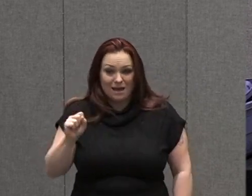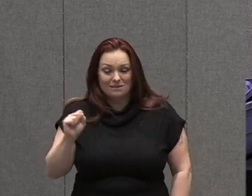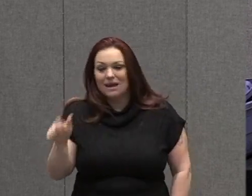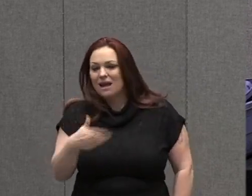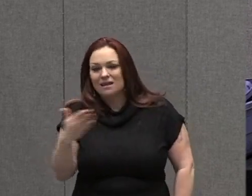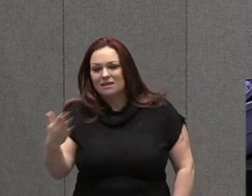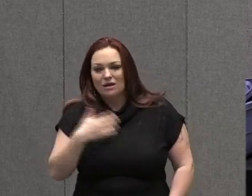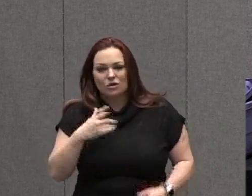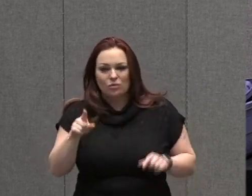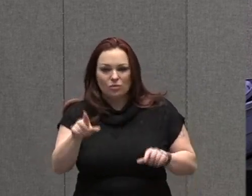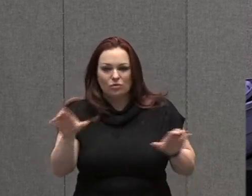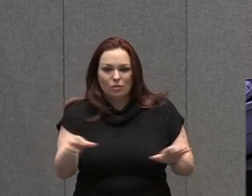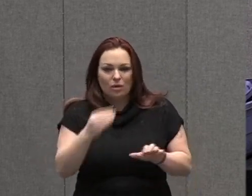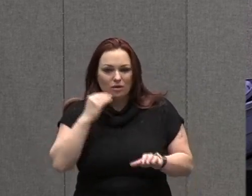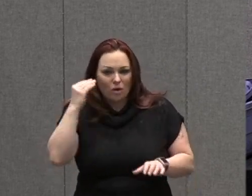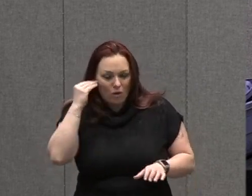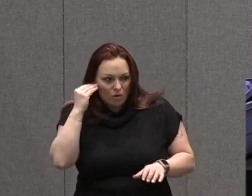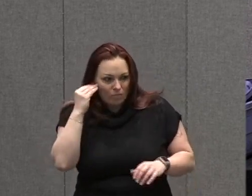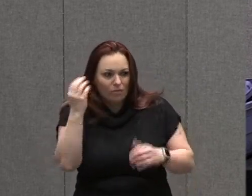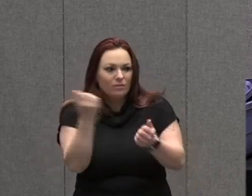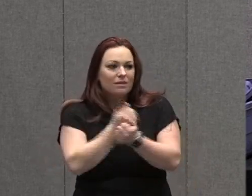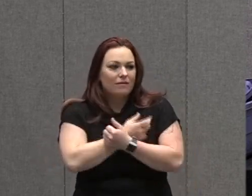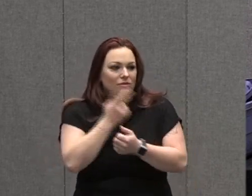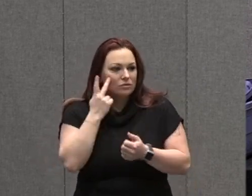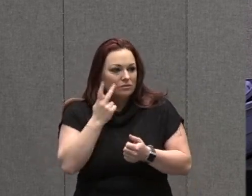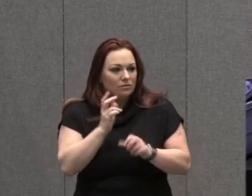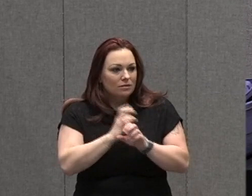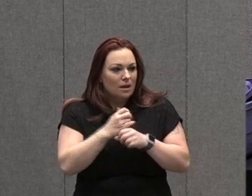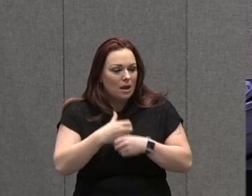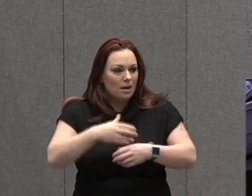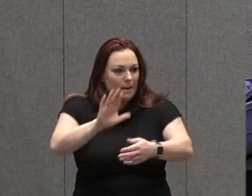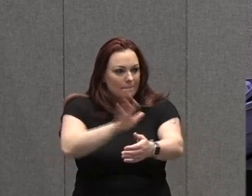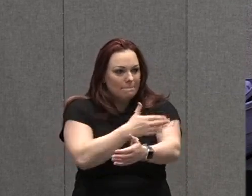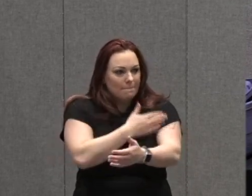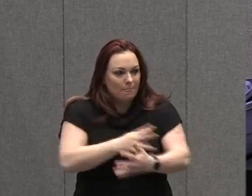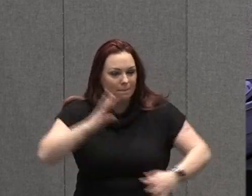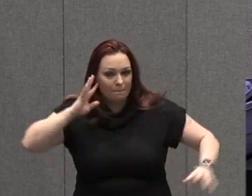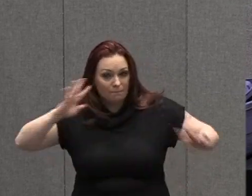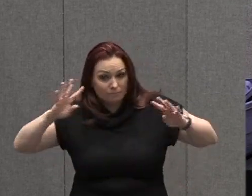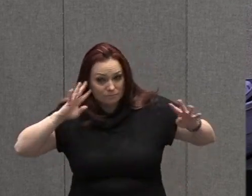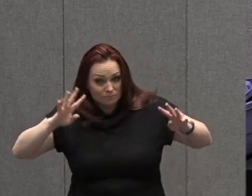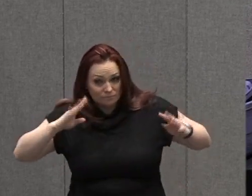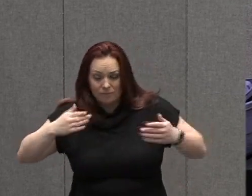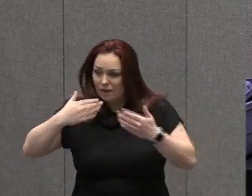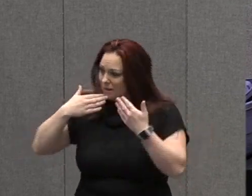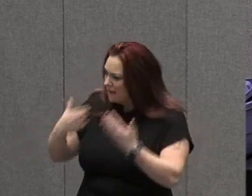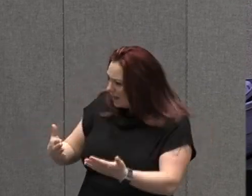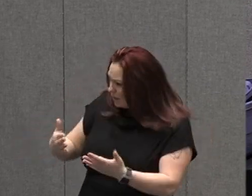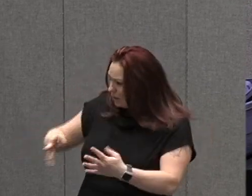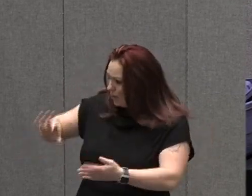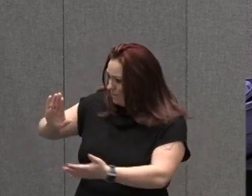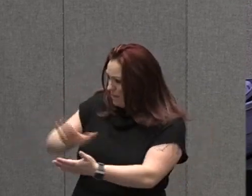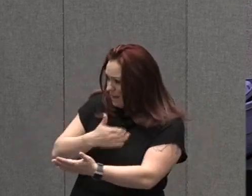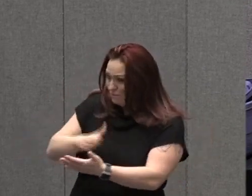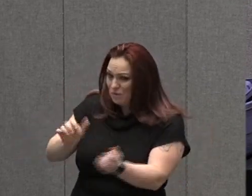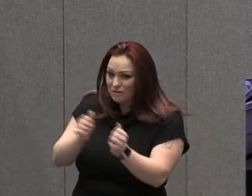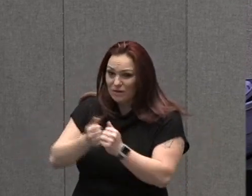Señorita I want to thank you, we just make music with sounds! We made music with sounds that we hear!